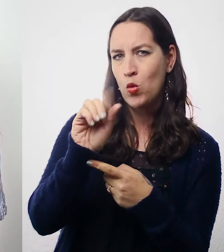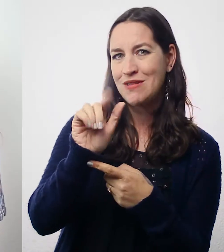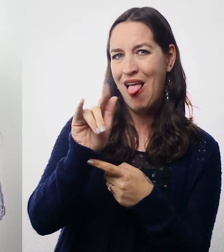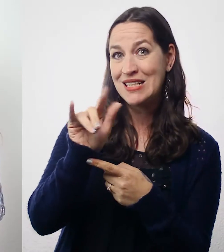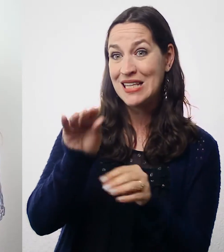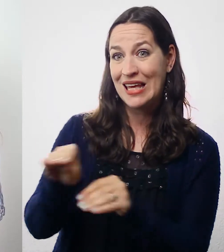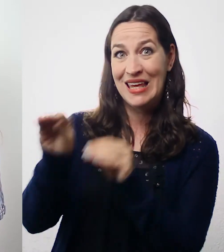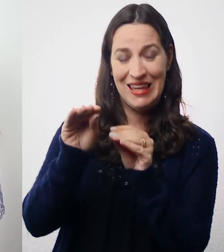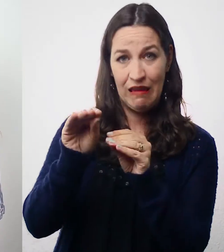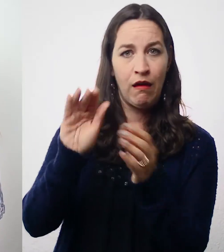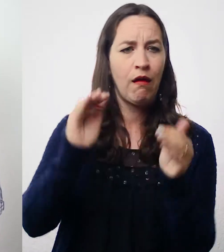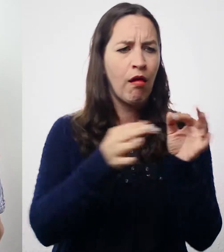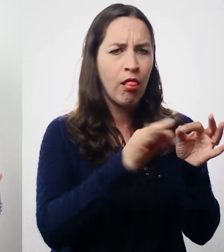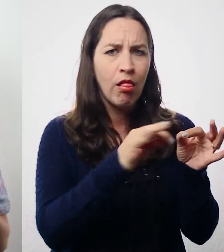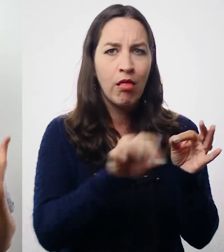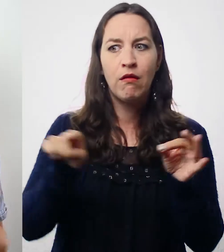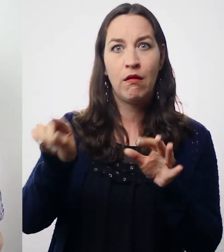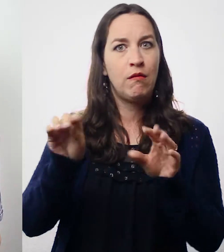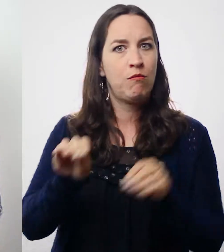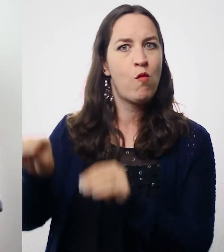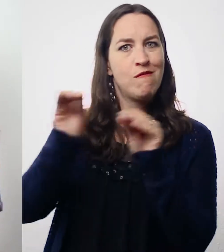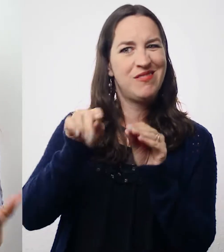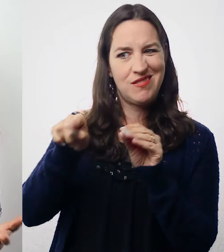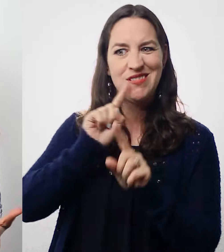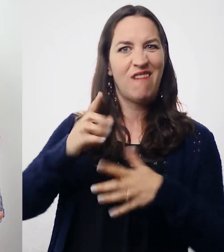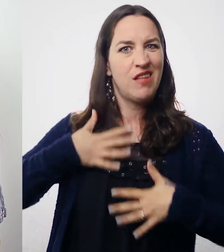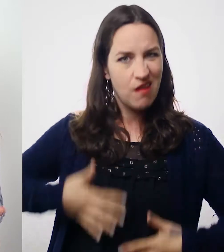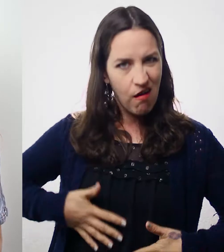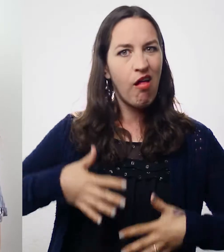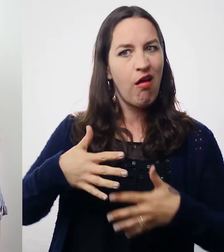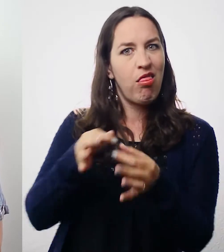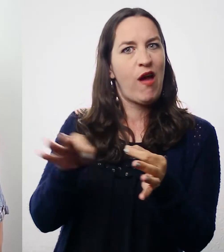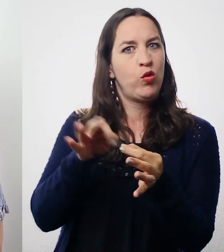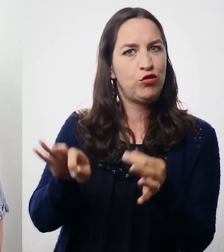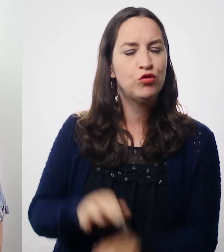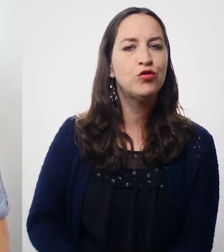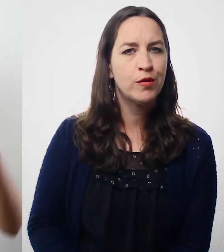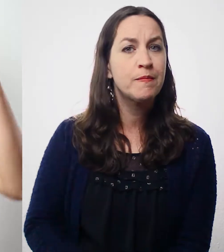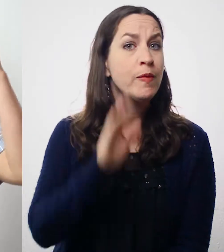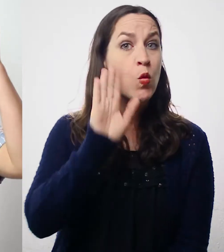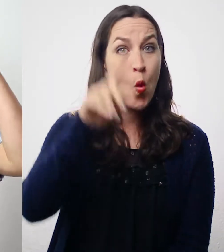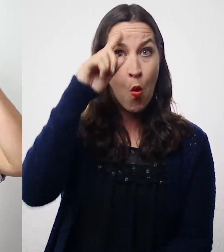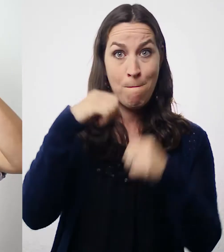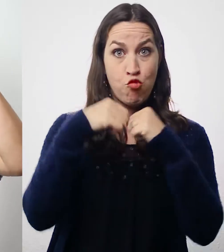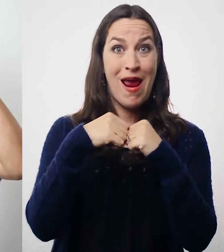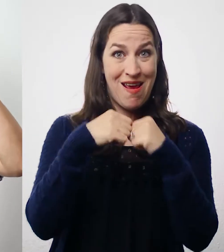type of language because it is physical, you use your body to produce the language. It does fire the same things in your brain